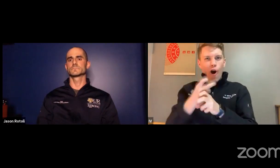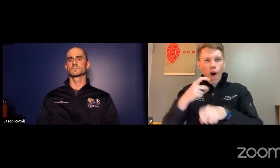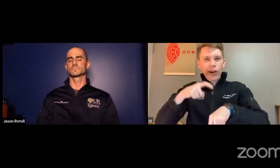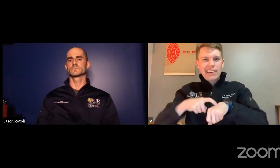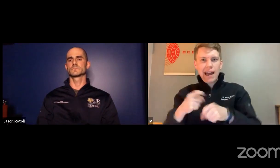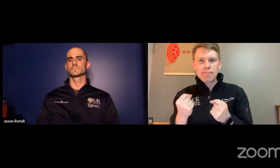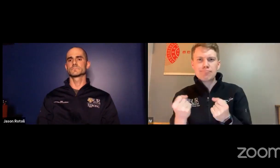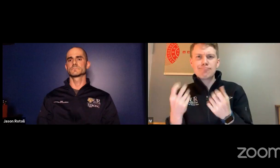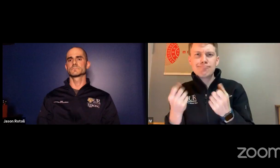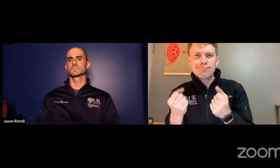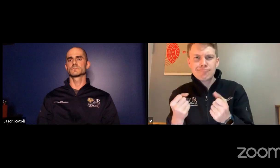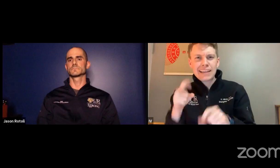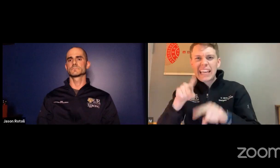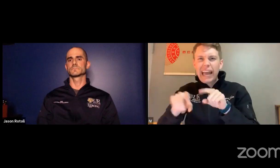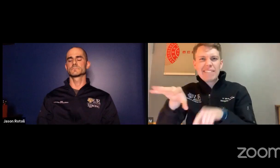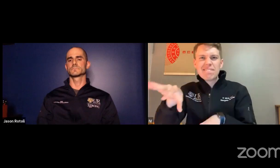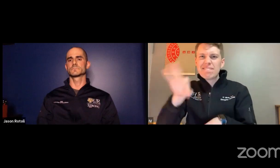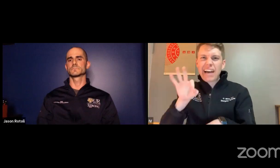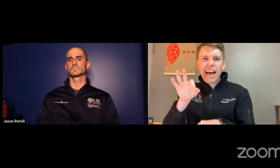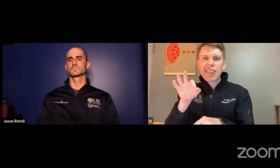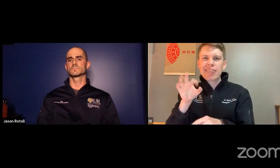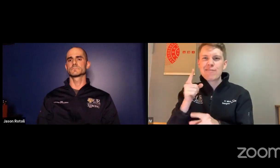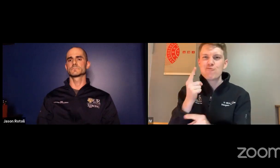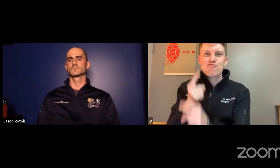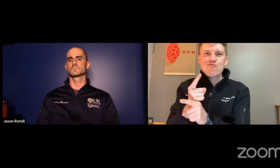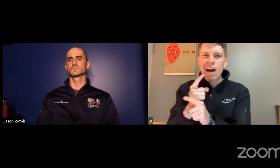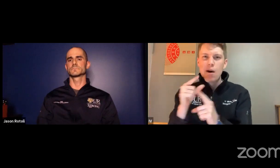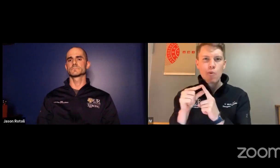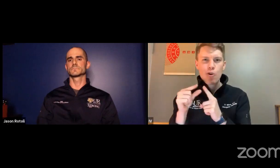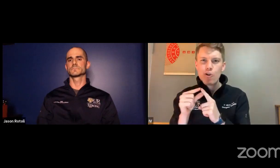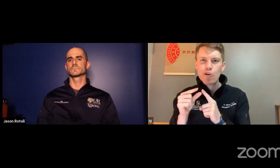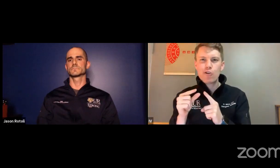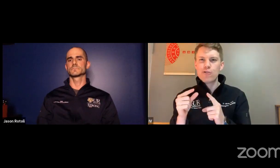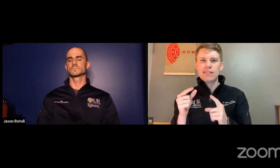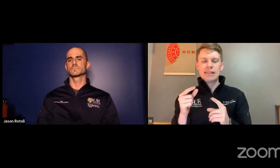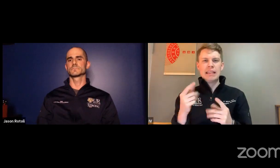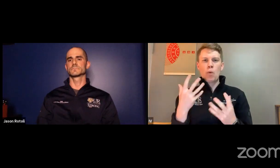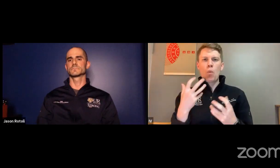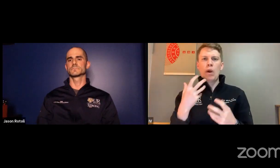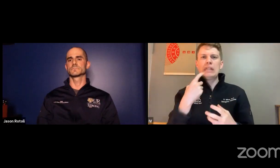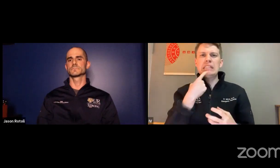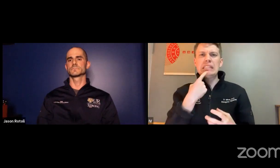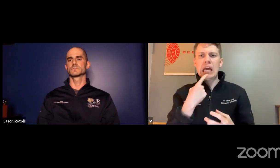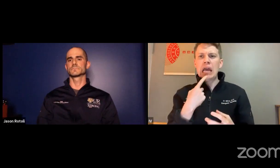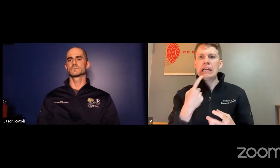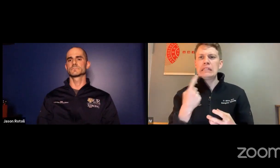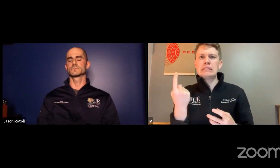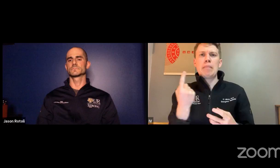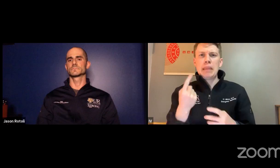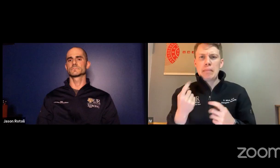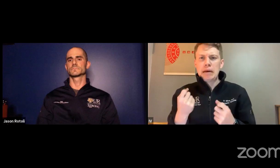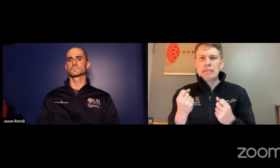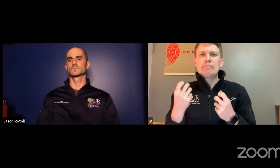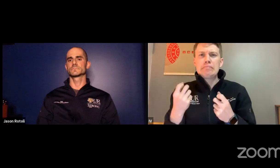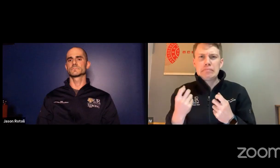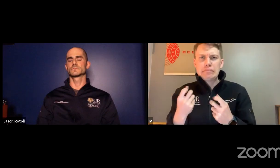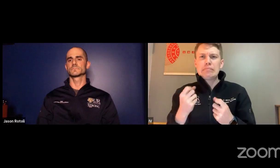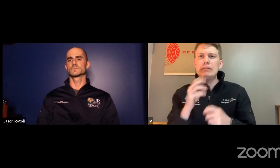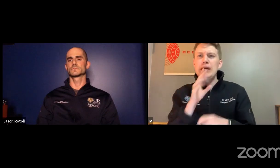side of the face. Usually it only affects one side, though. So it's called facial droop, F. A is aphasia, meaning the person